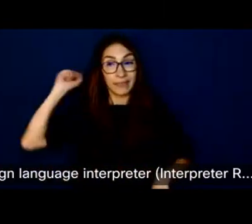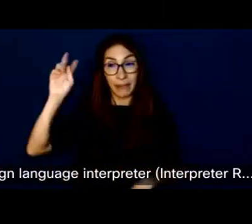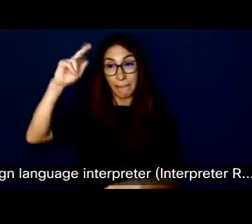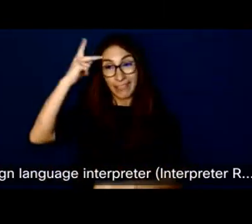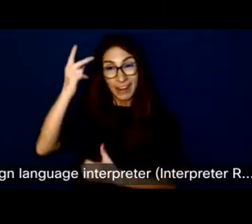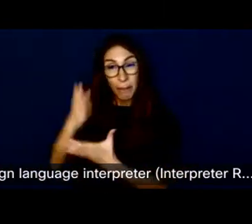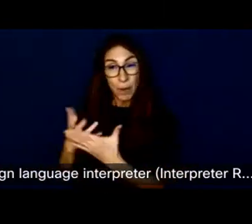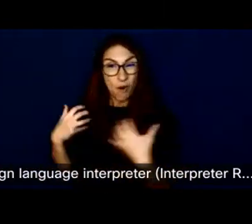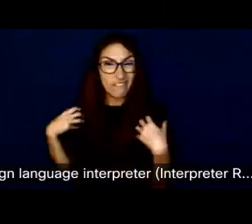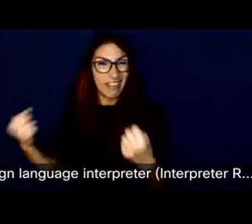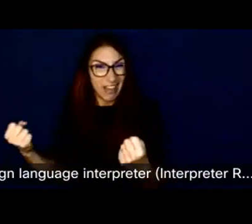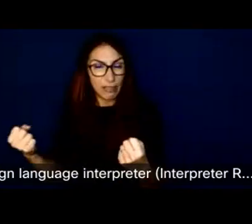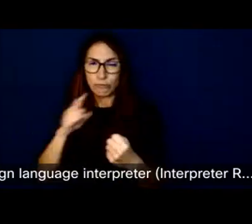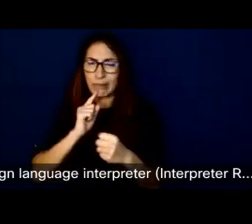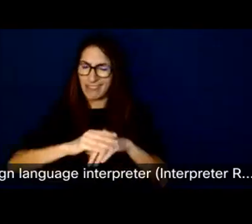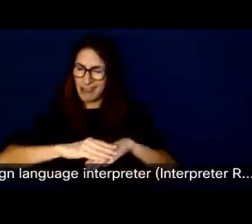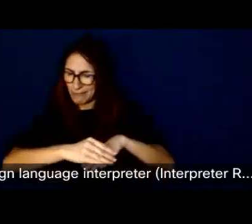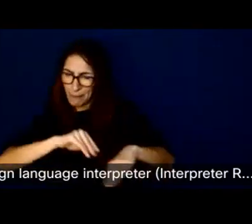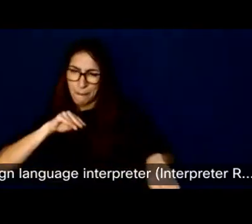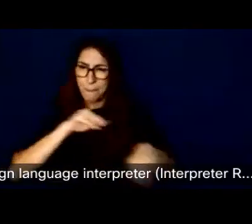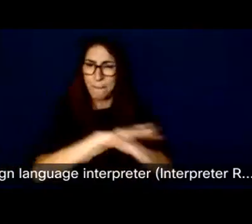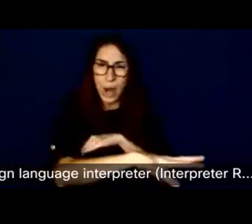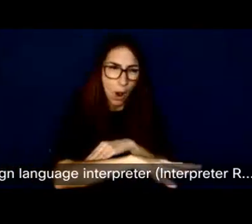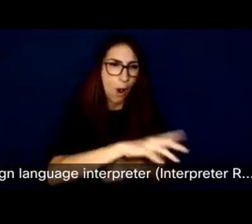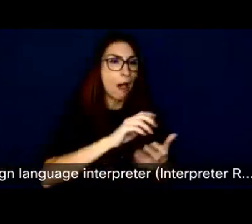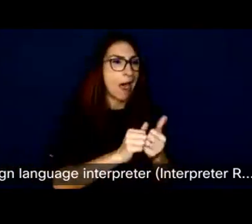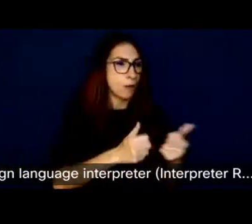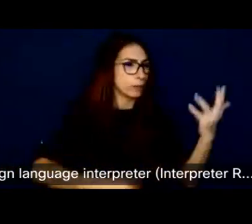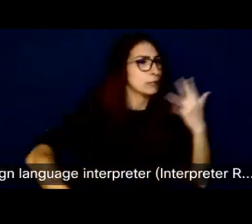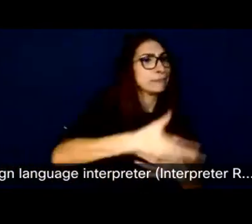drive the social determinance of health. And so, we should have